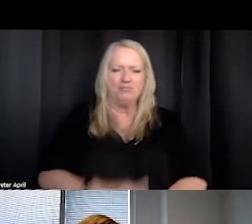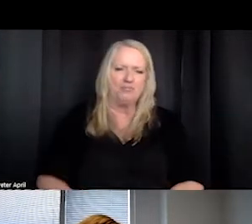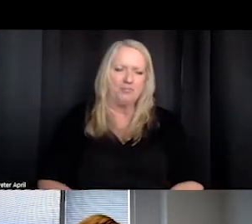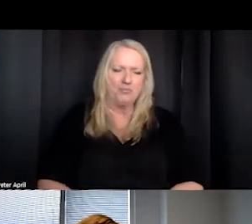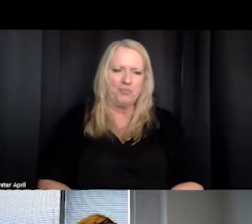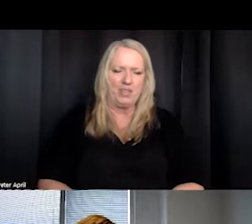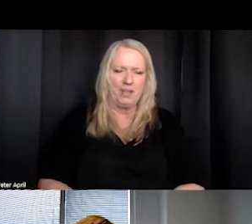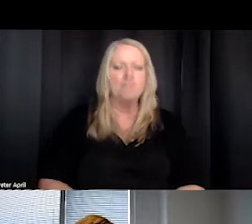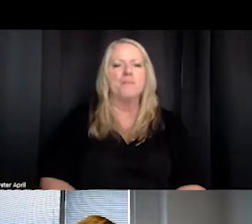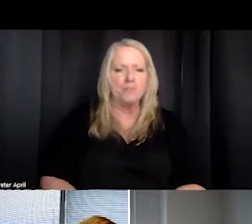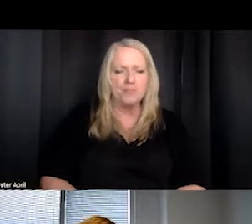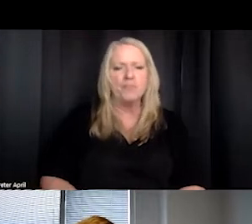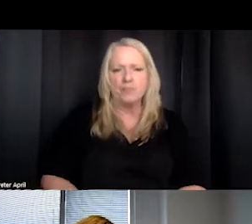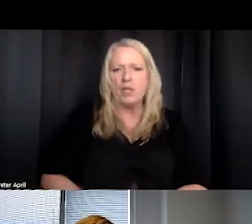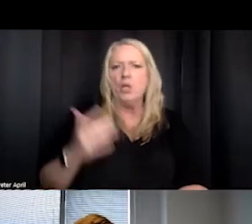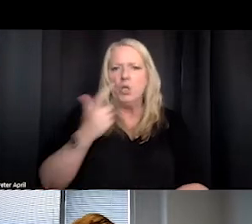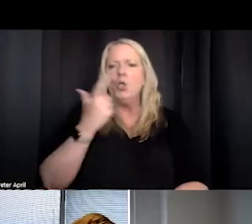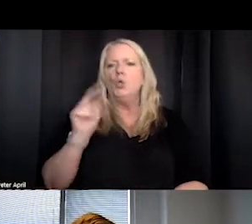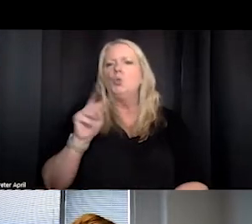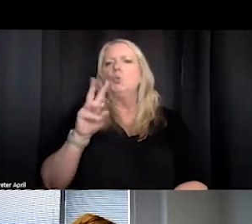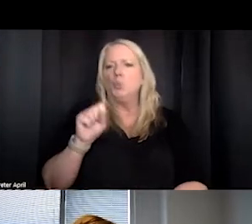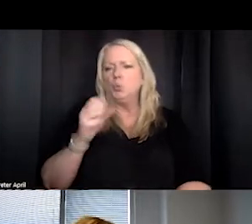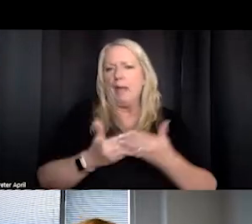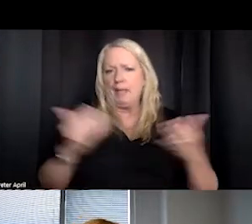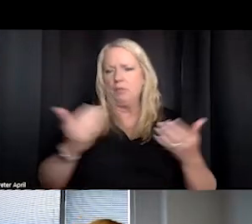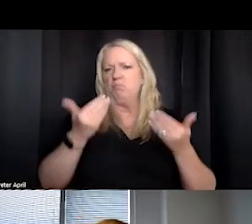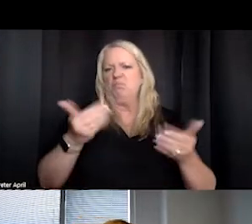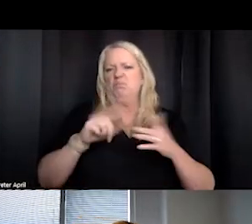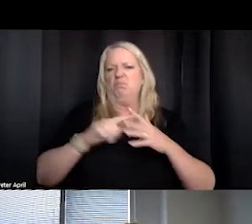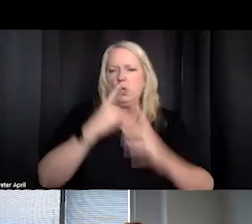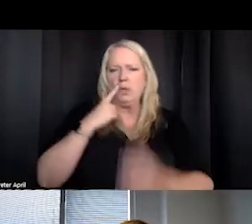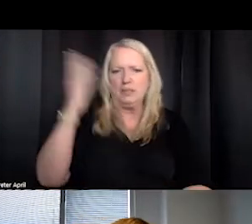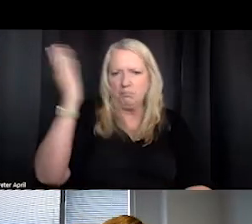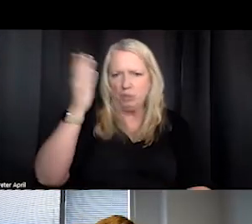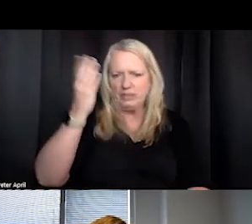JUST A TOUCHLE NEWS ITEMS BEFORE WE JUMP INTO THE, FEATURE PRESENTATION TODAY. THE FIRST IS